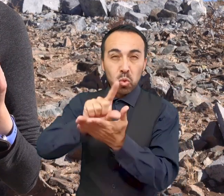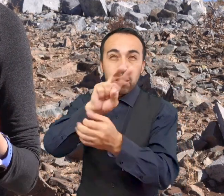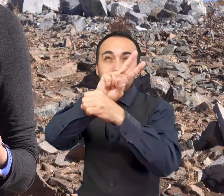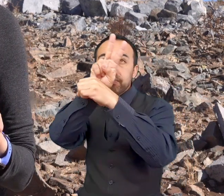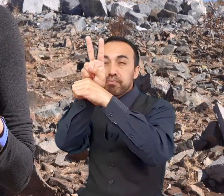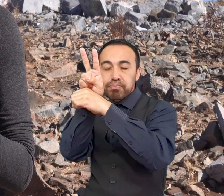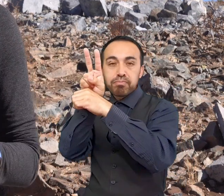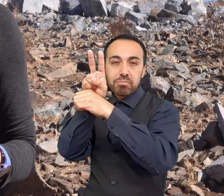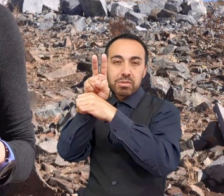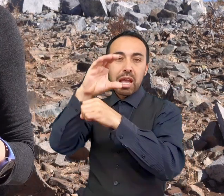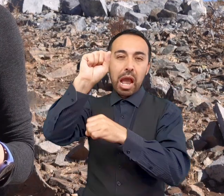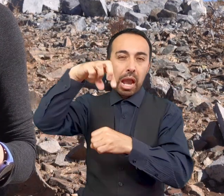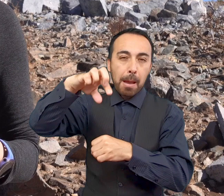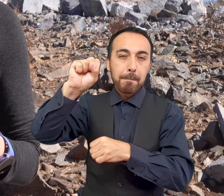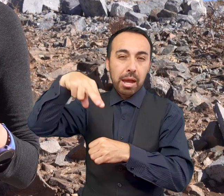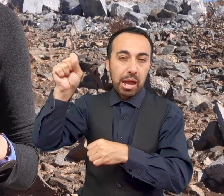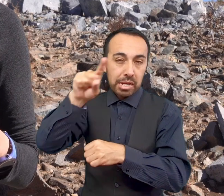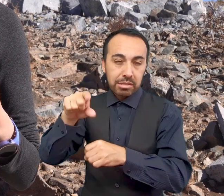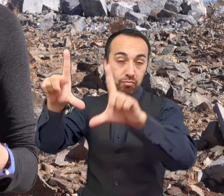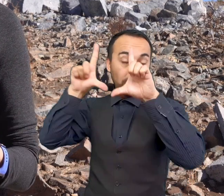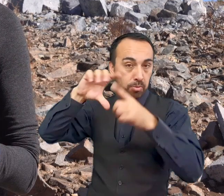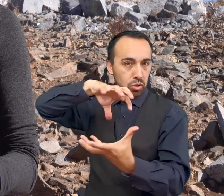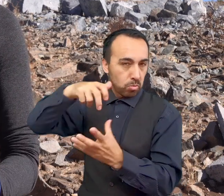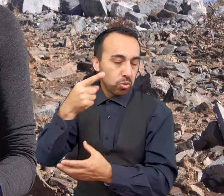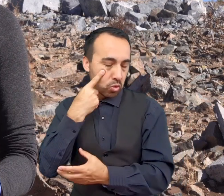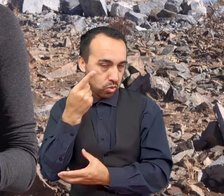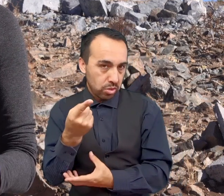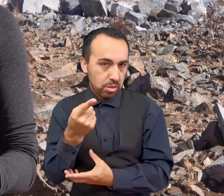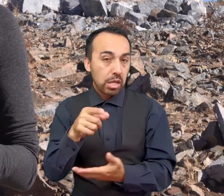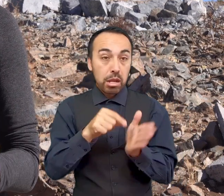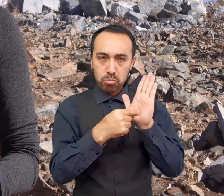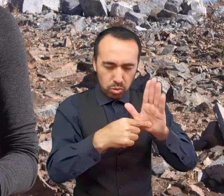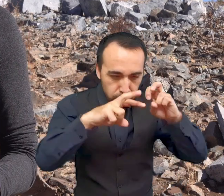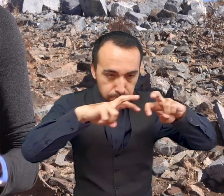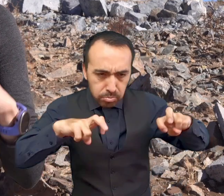smaller luminosity range at these wavelengths, making them nearly perfect standard candles.